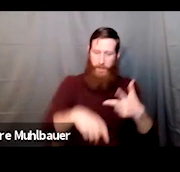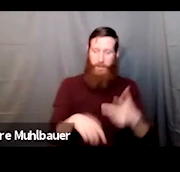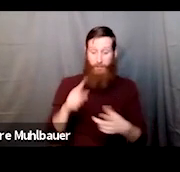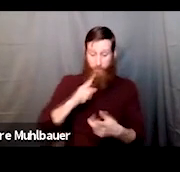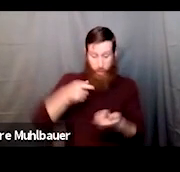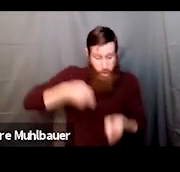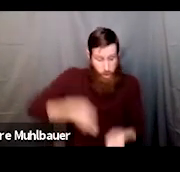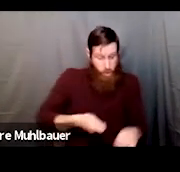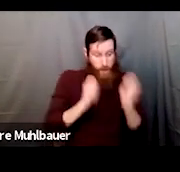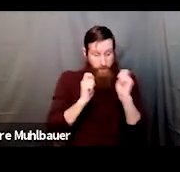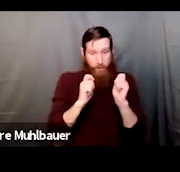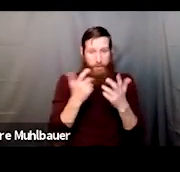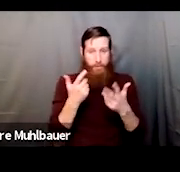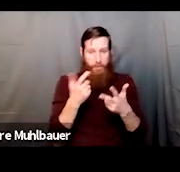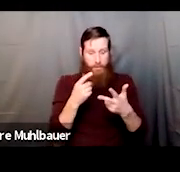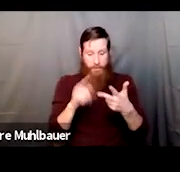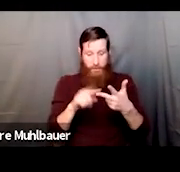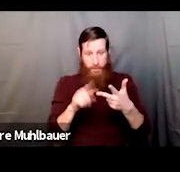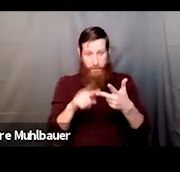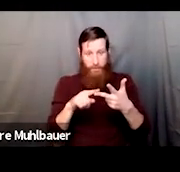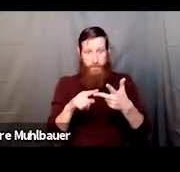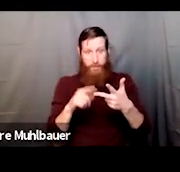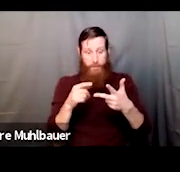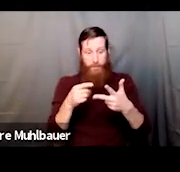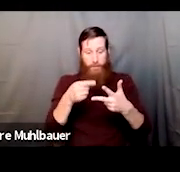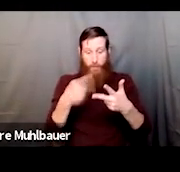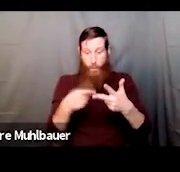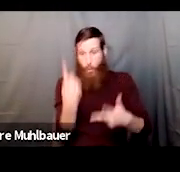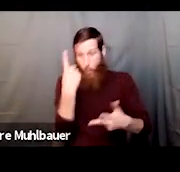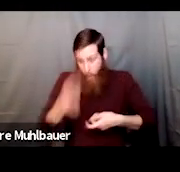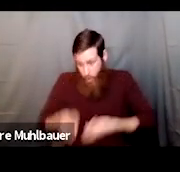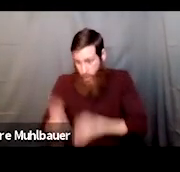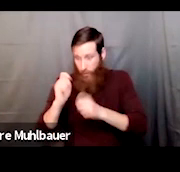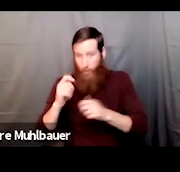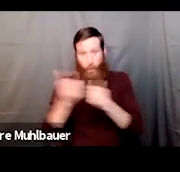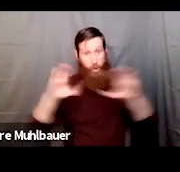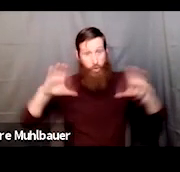The shovel does you no good if you only brought one shovel and it gets buried with your friend, right? Everybody needs to have all 3.